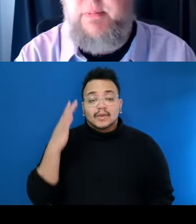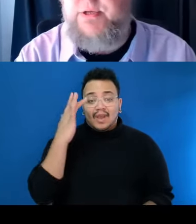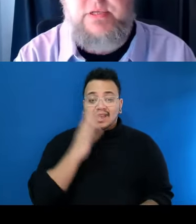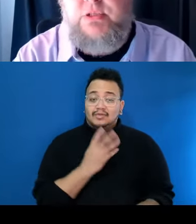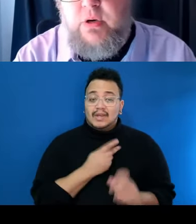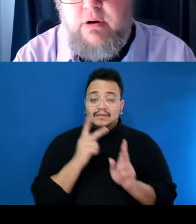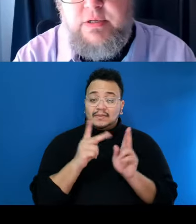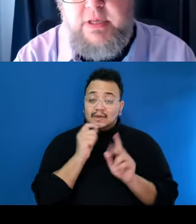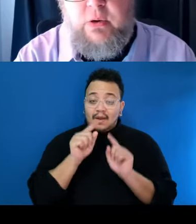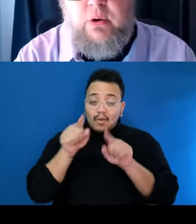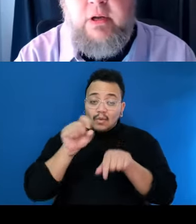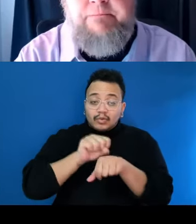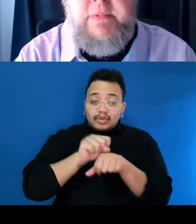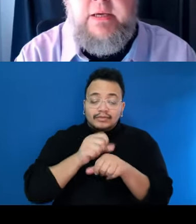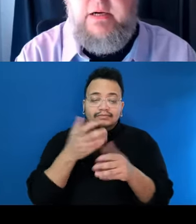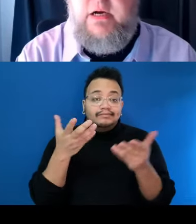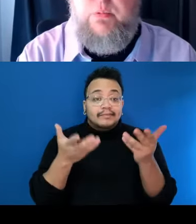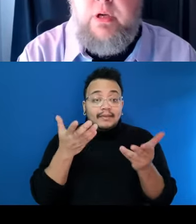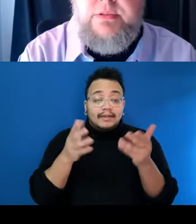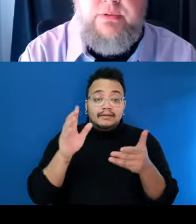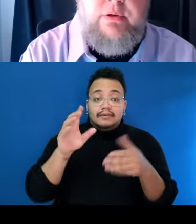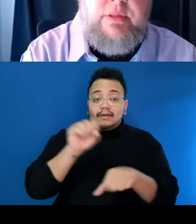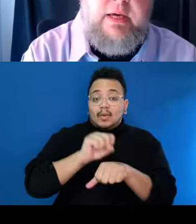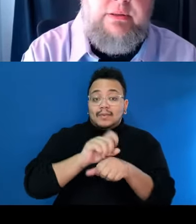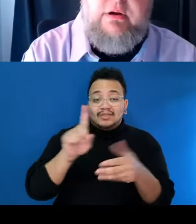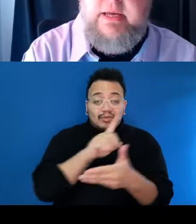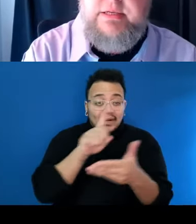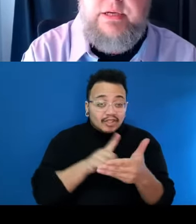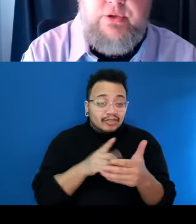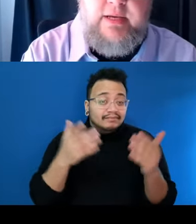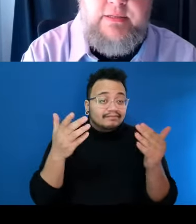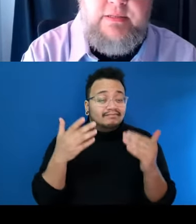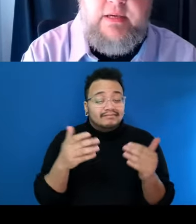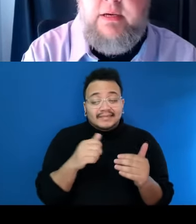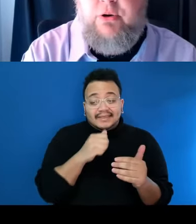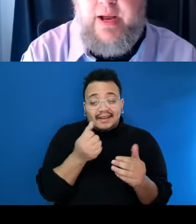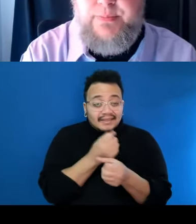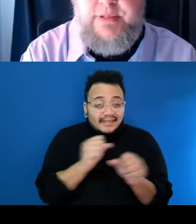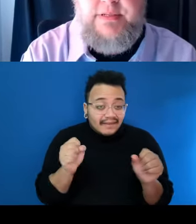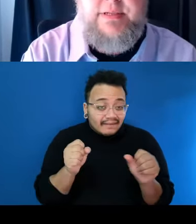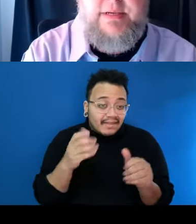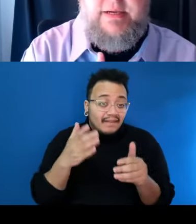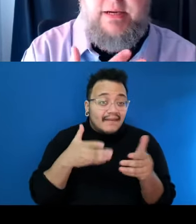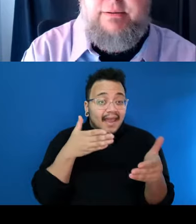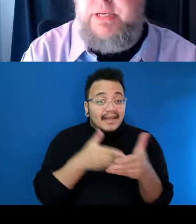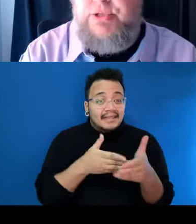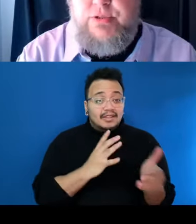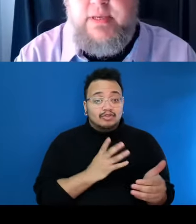It may be just too hard to be at work. We also know that there are anti-trans harassment issues